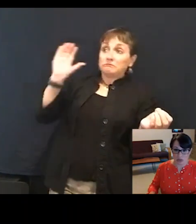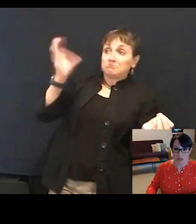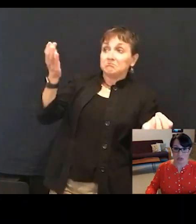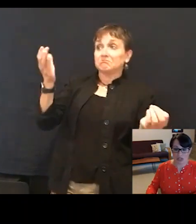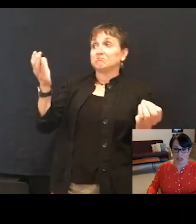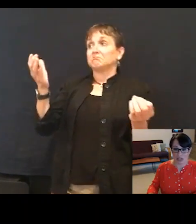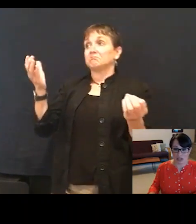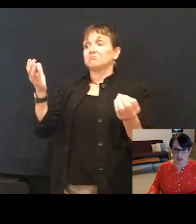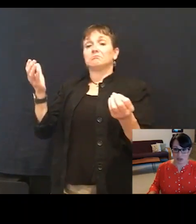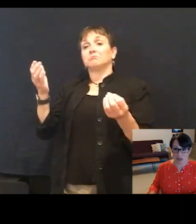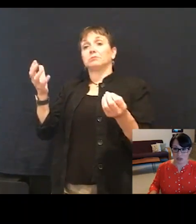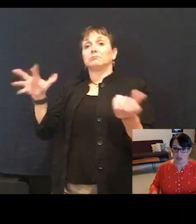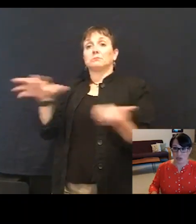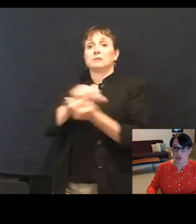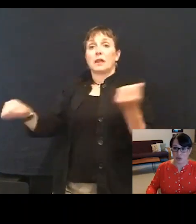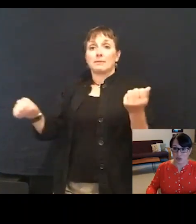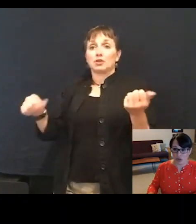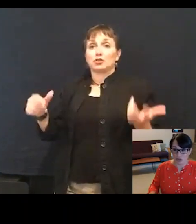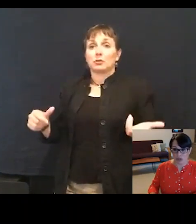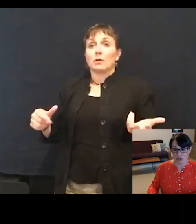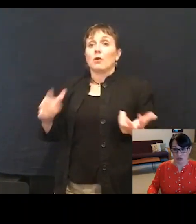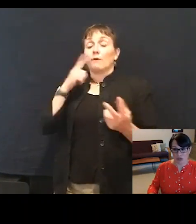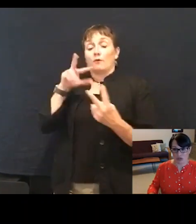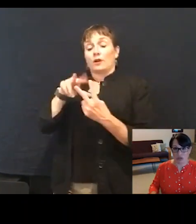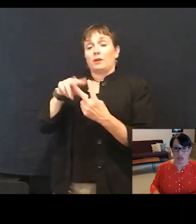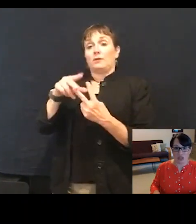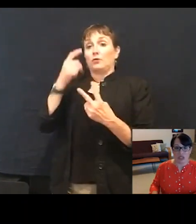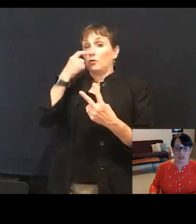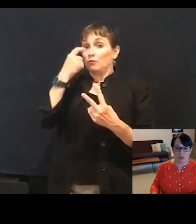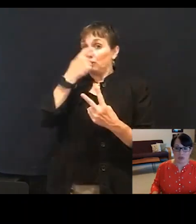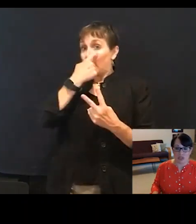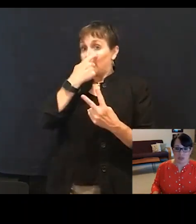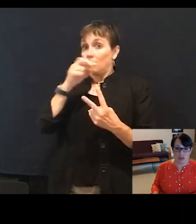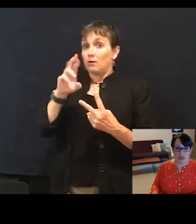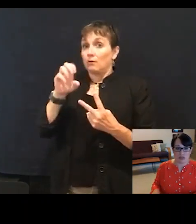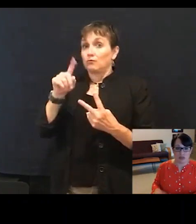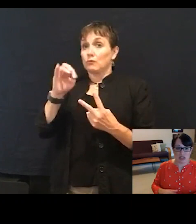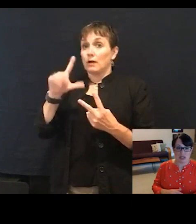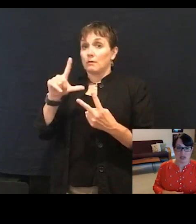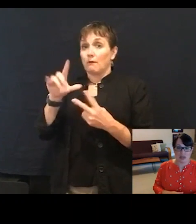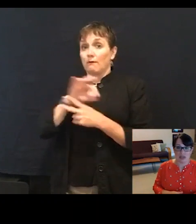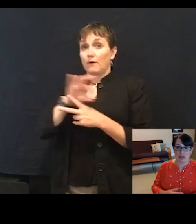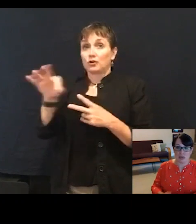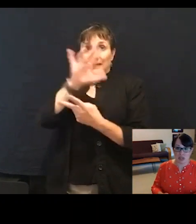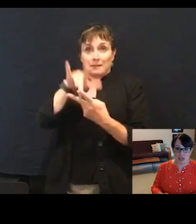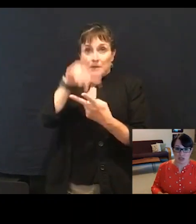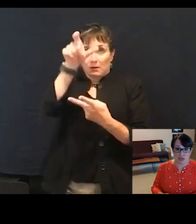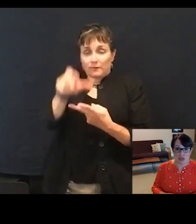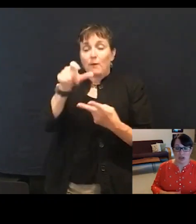you can see here in the middle, or on retinal structure. And so put simply, this means that the dual vectors